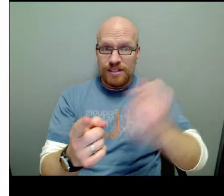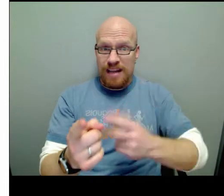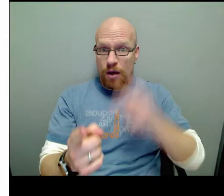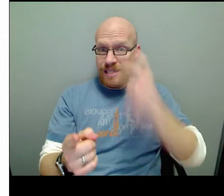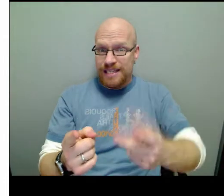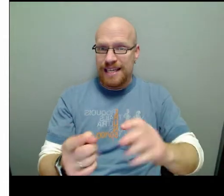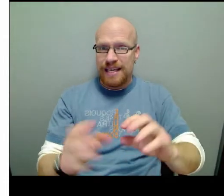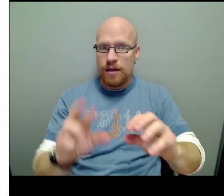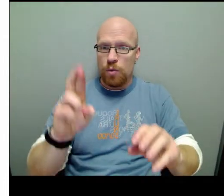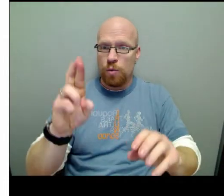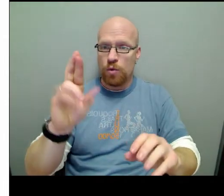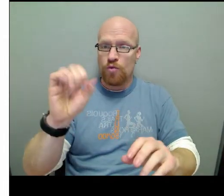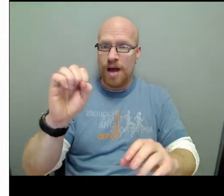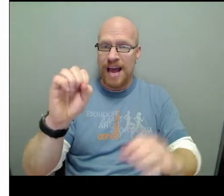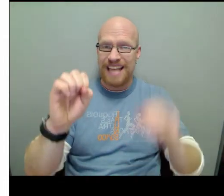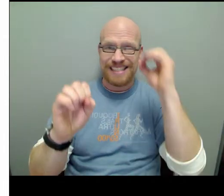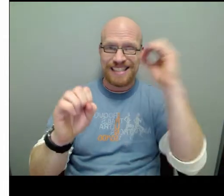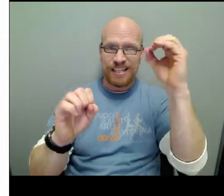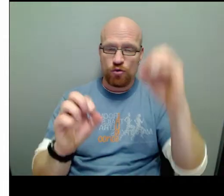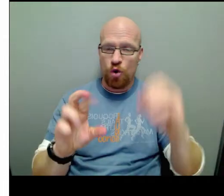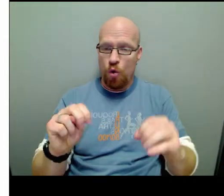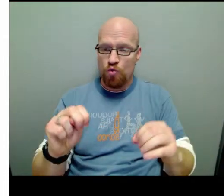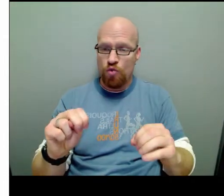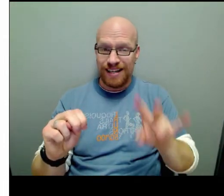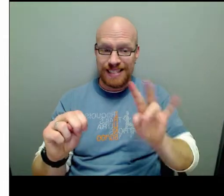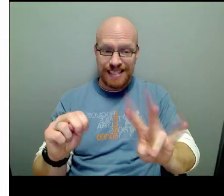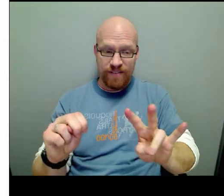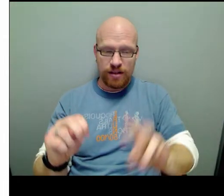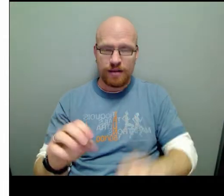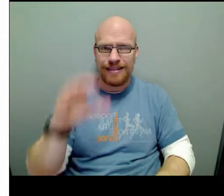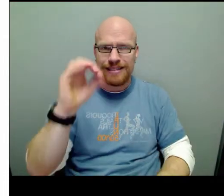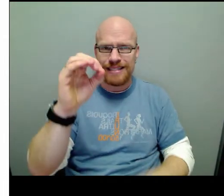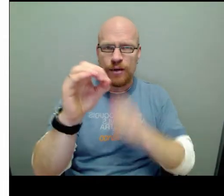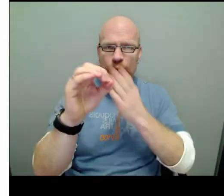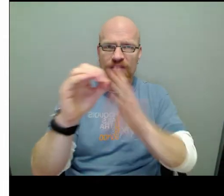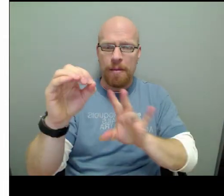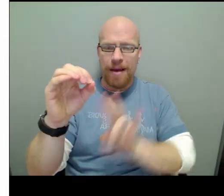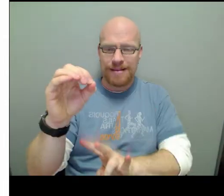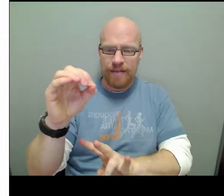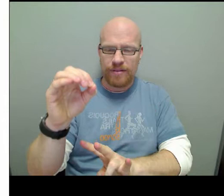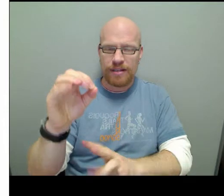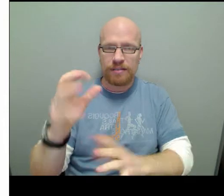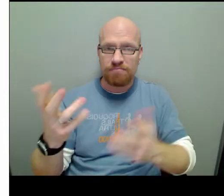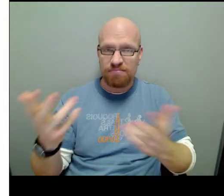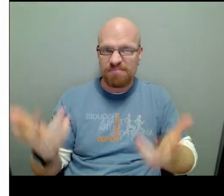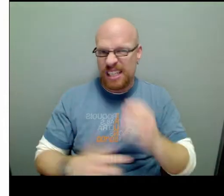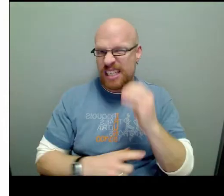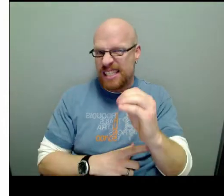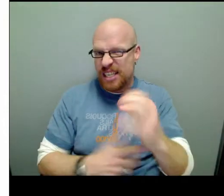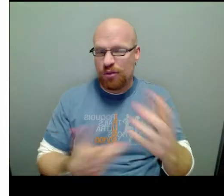Now we see the rise zero, run is 7. Zero divided by 7 -- zero.